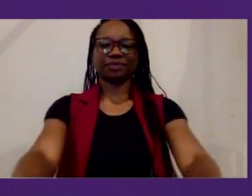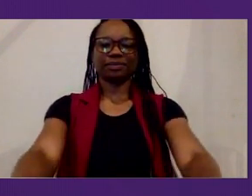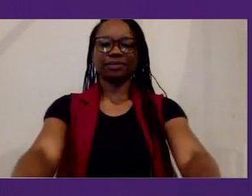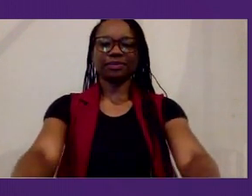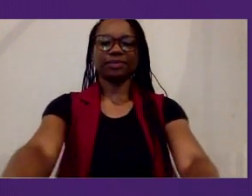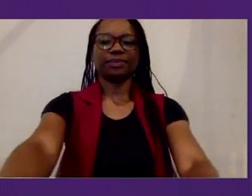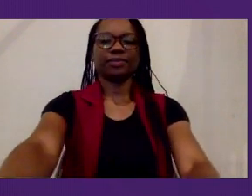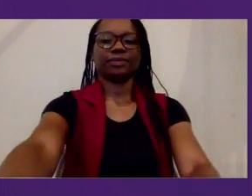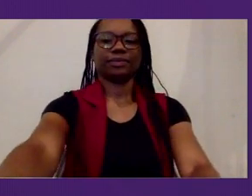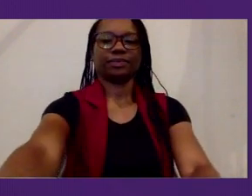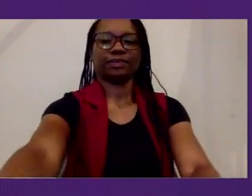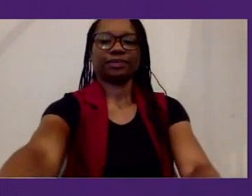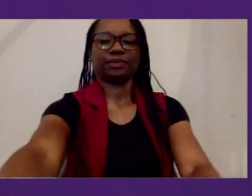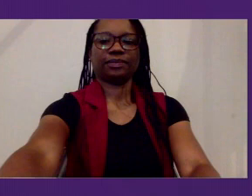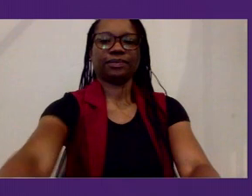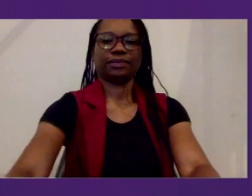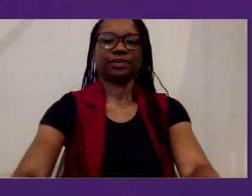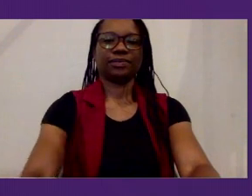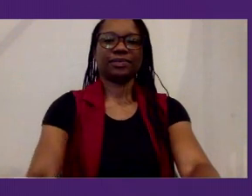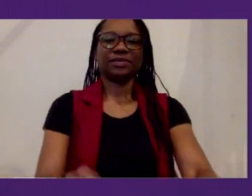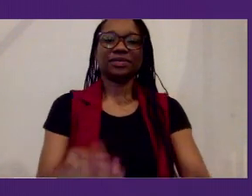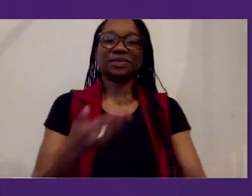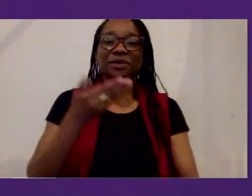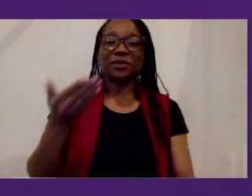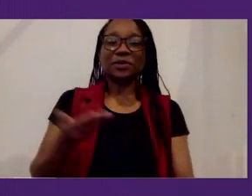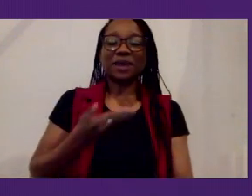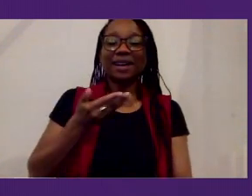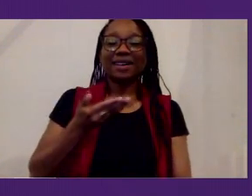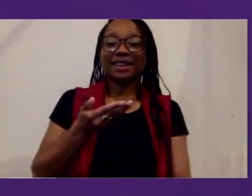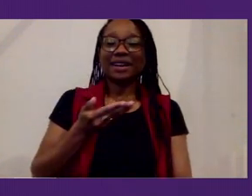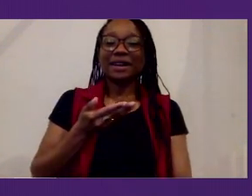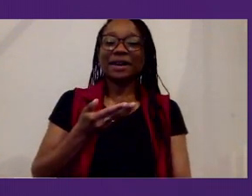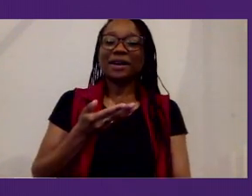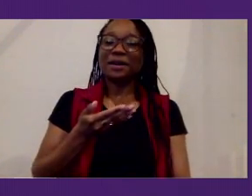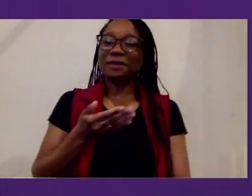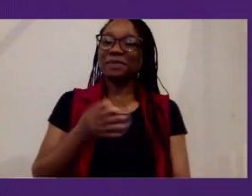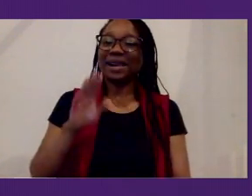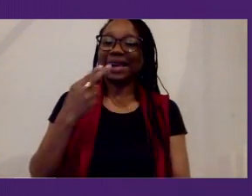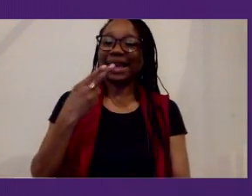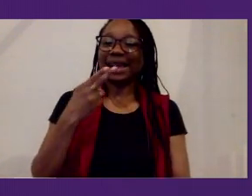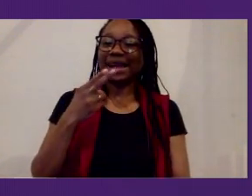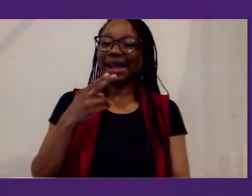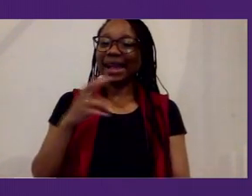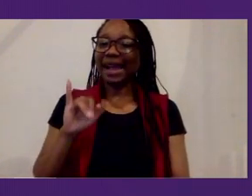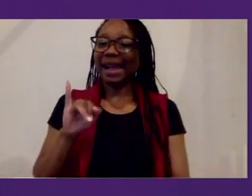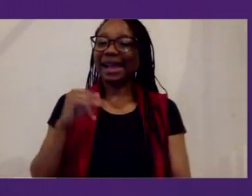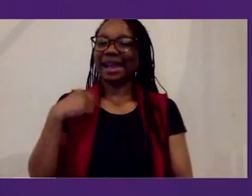Welcome, Denver. Hey there. I taught at the Odyssey School a long time ago, so,